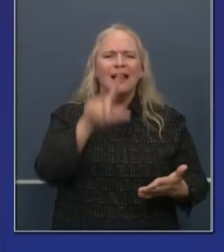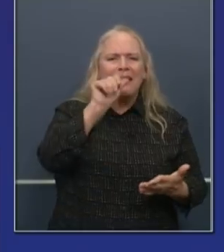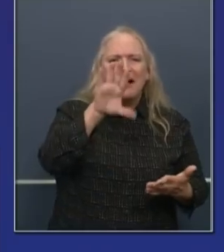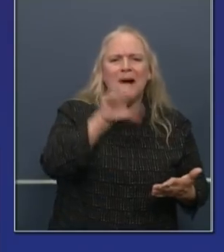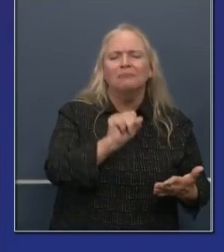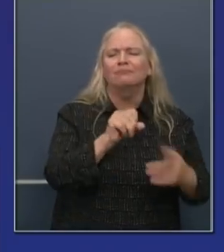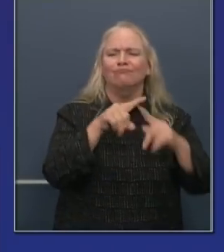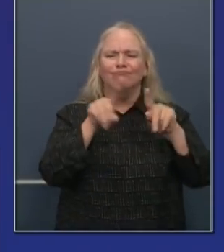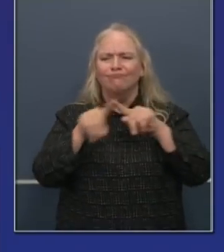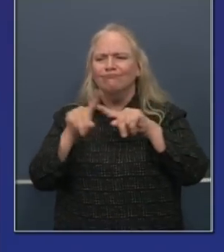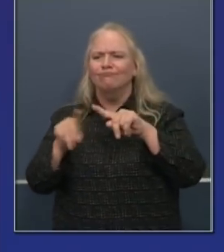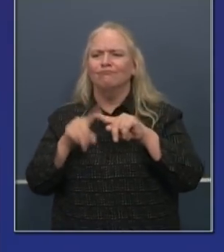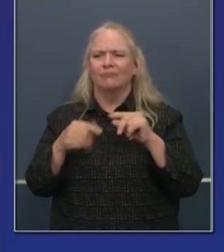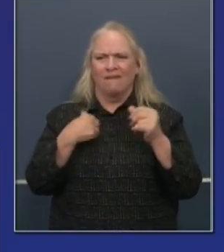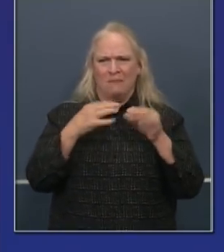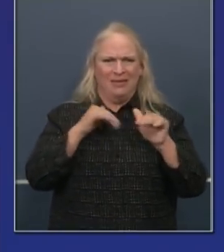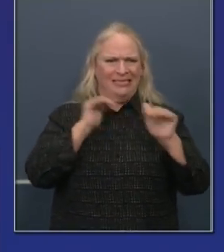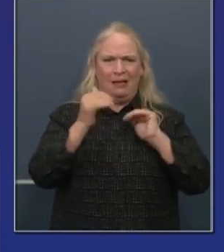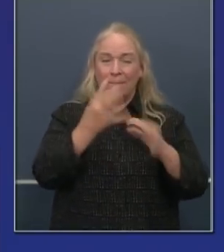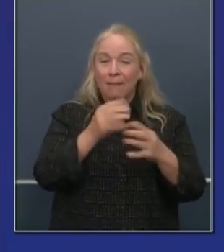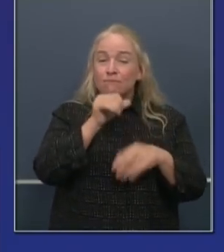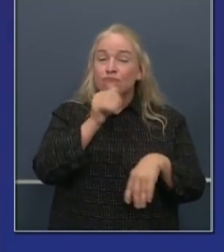THE SPACE AND OUR CAPACITY TO